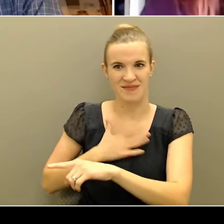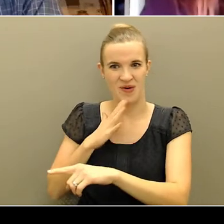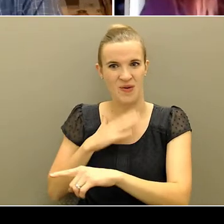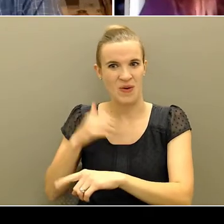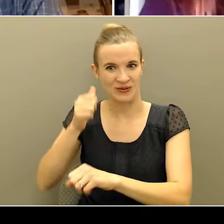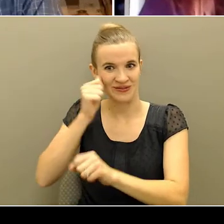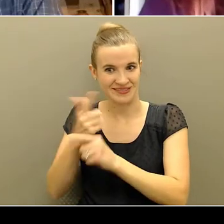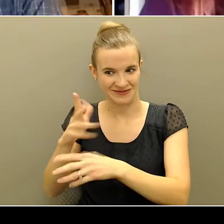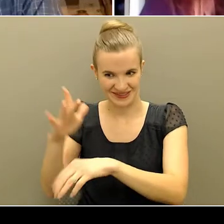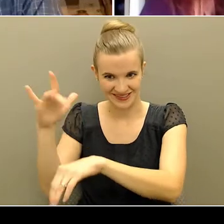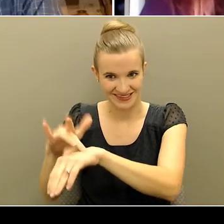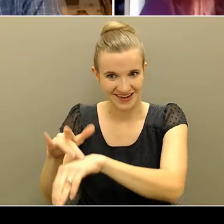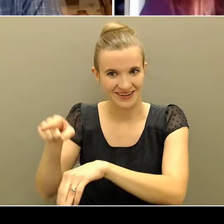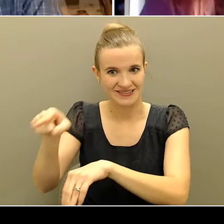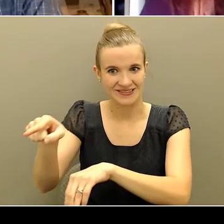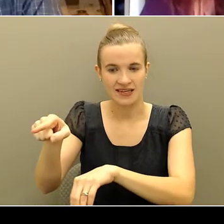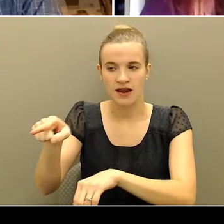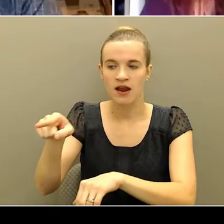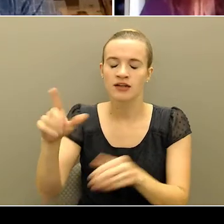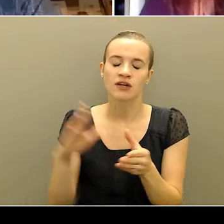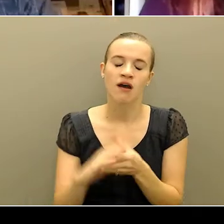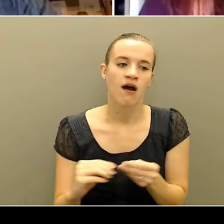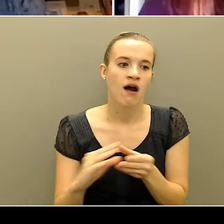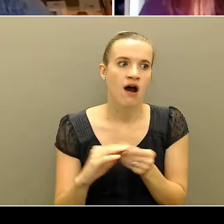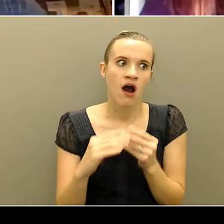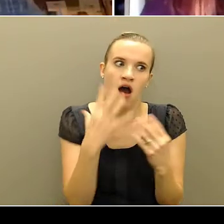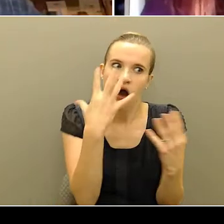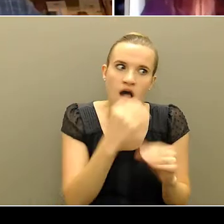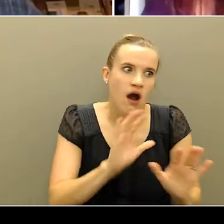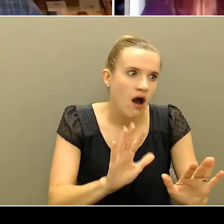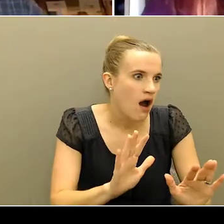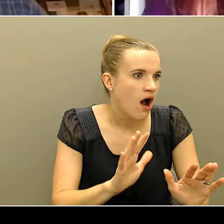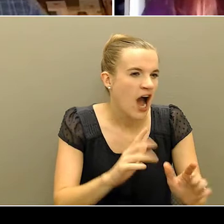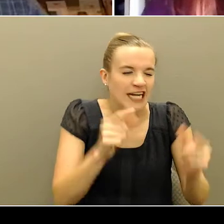pictures that she showed me, I- I just drooled, like I- my heart just exploded,